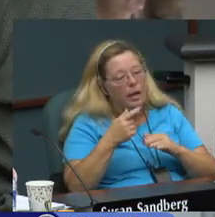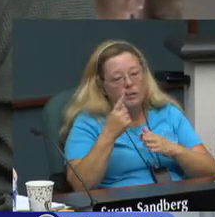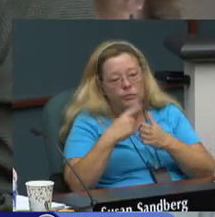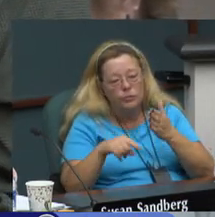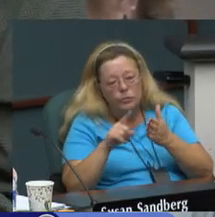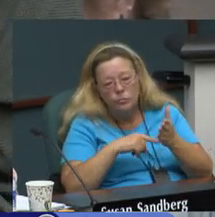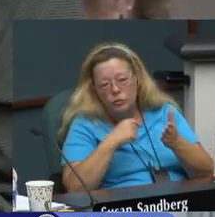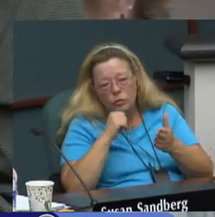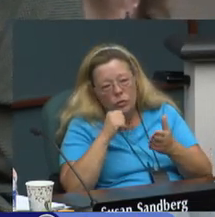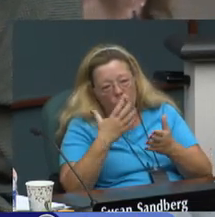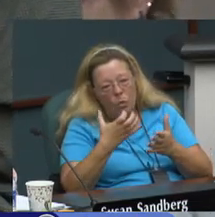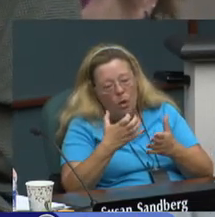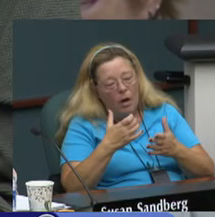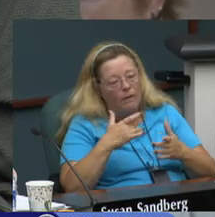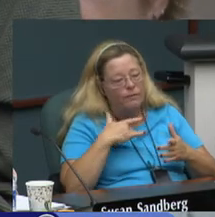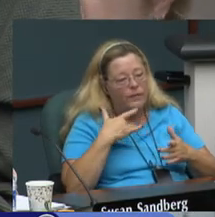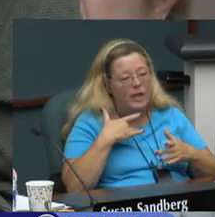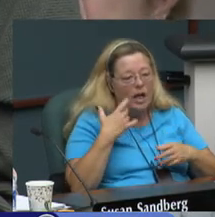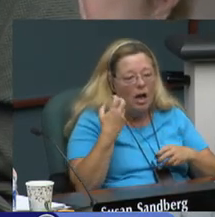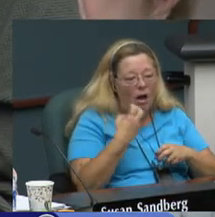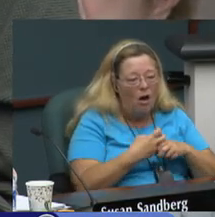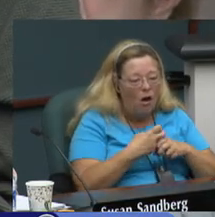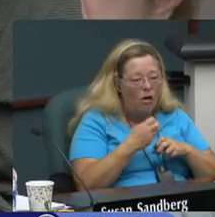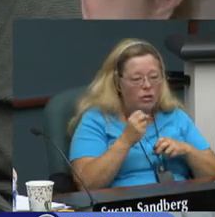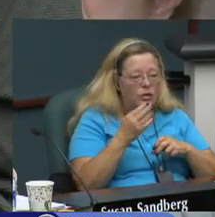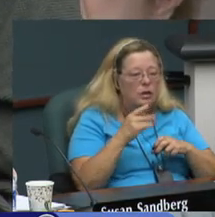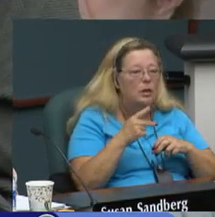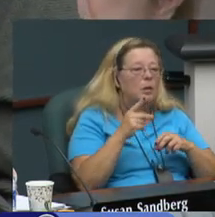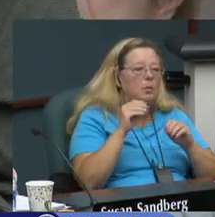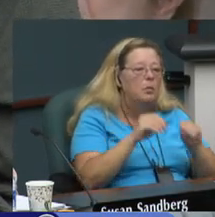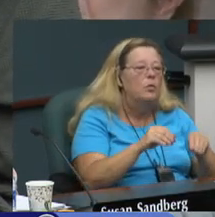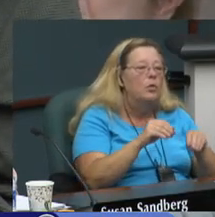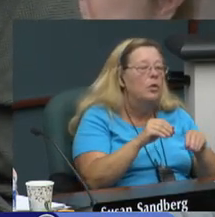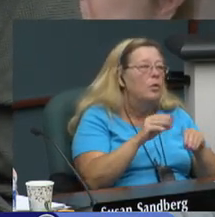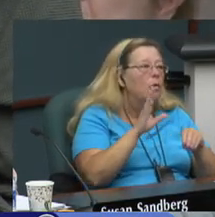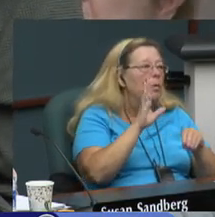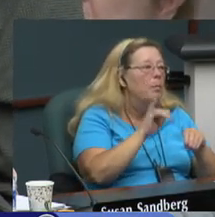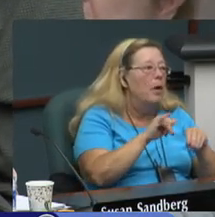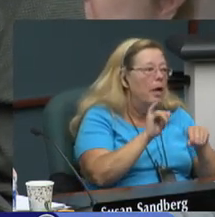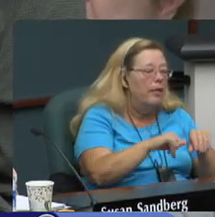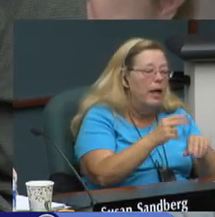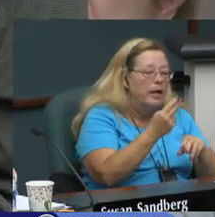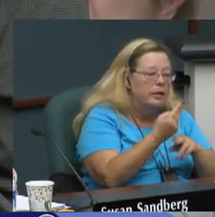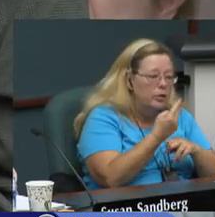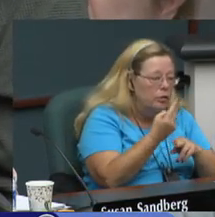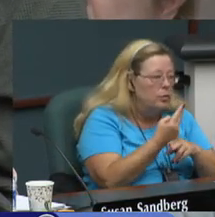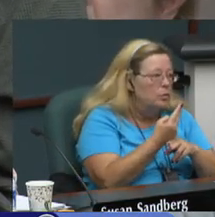that there is a hardship being posed by this compliant use application would it